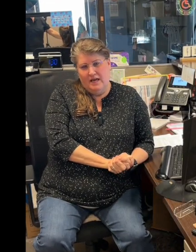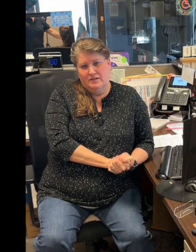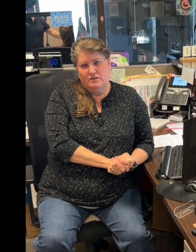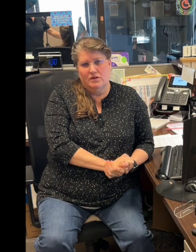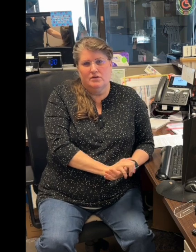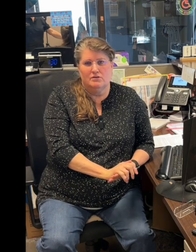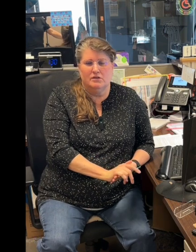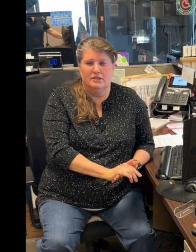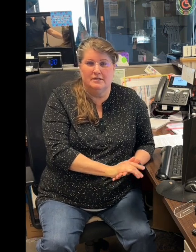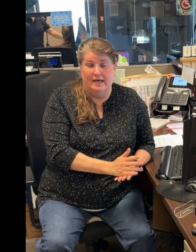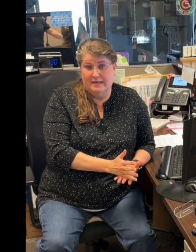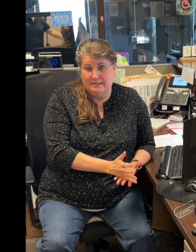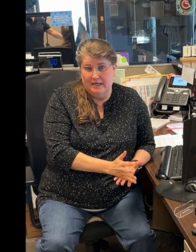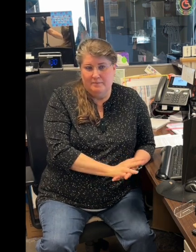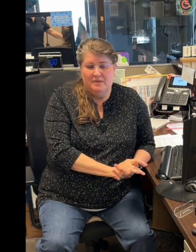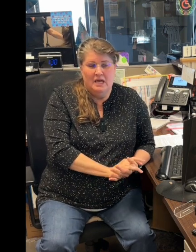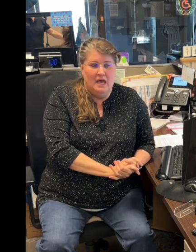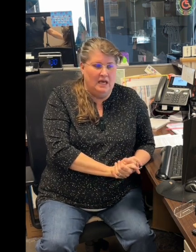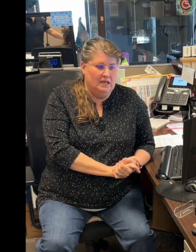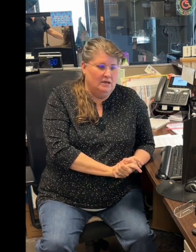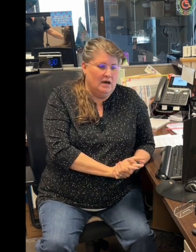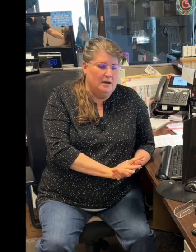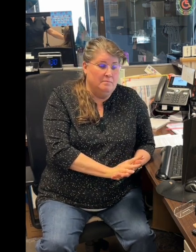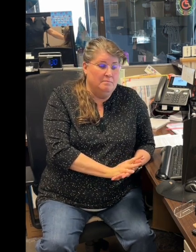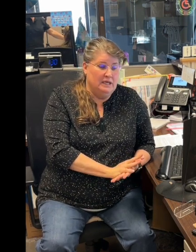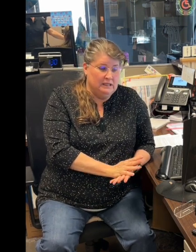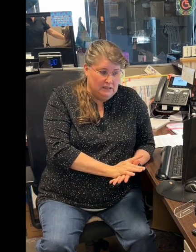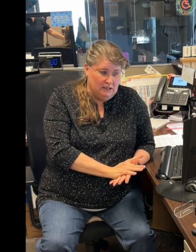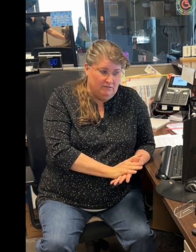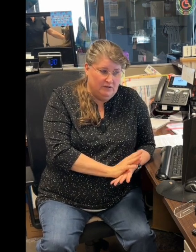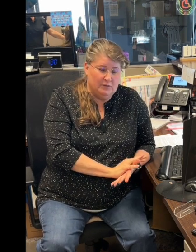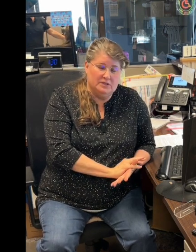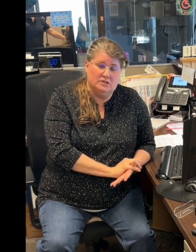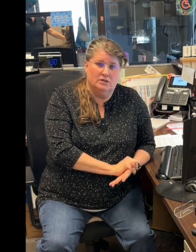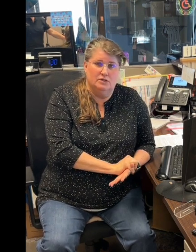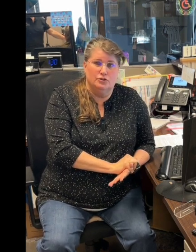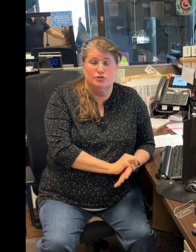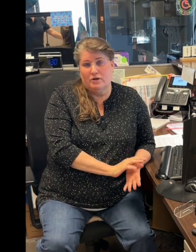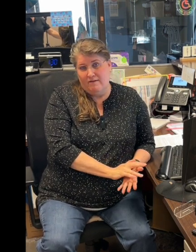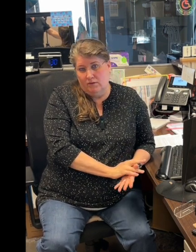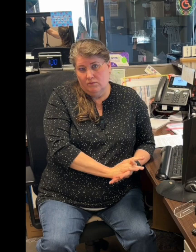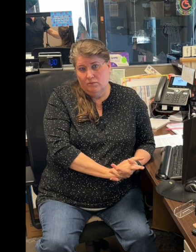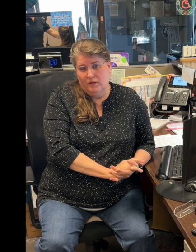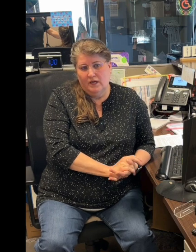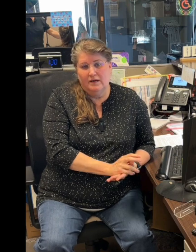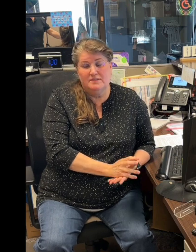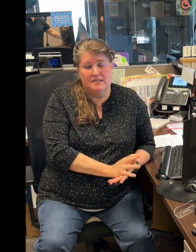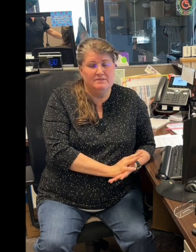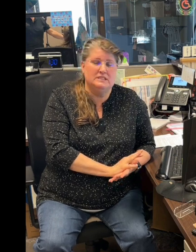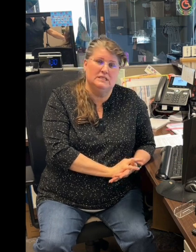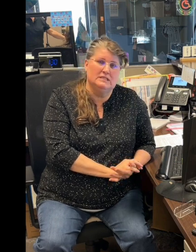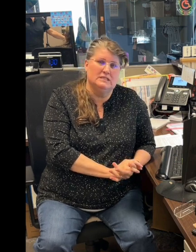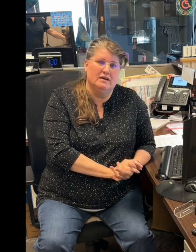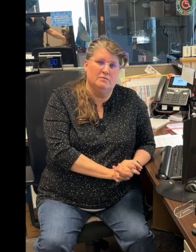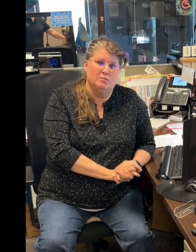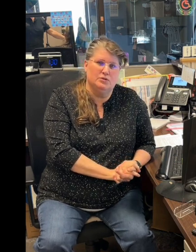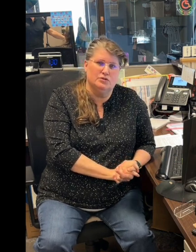As their ASA and I mainly focus on travel. We have 17 staff members